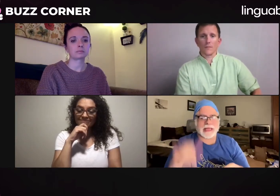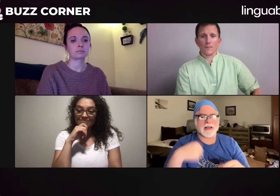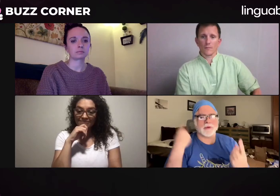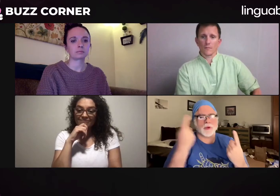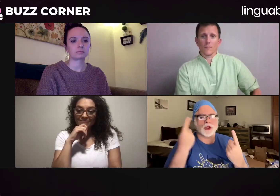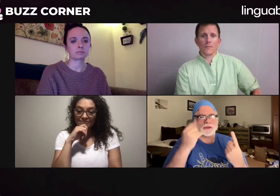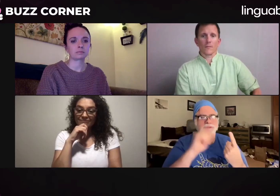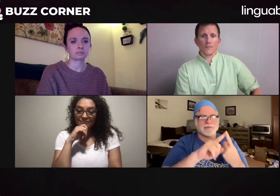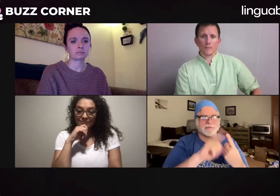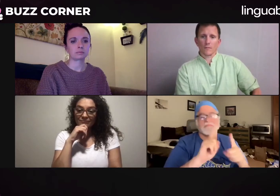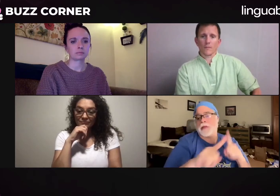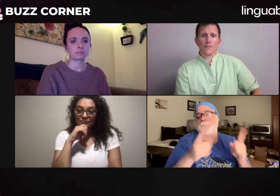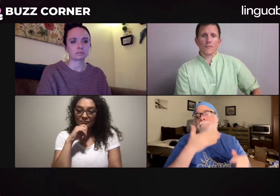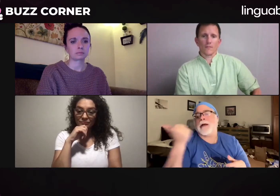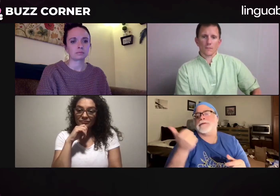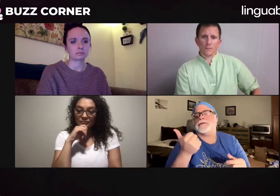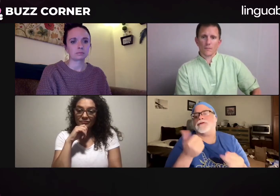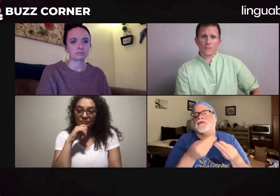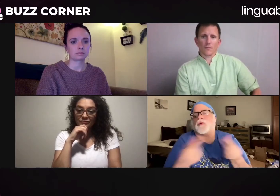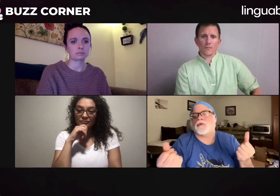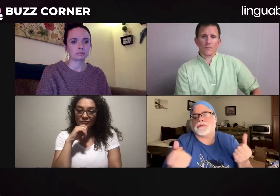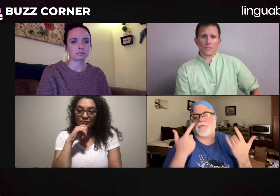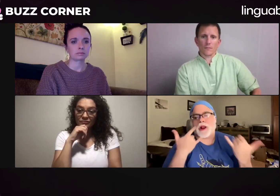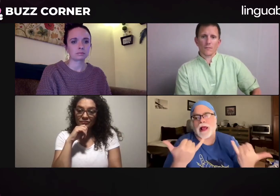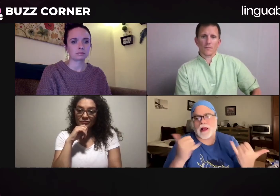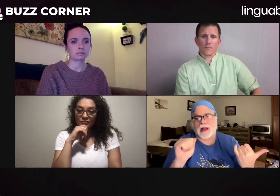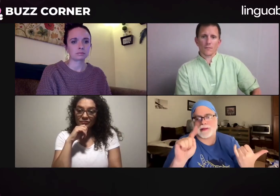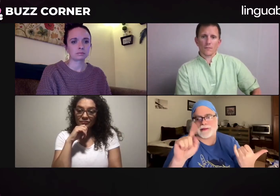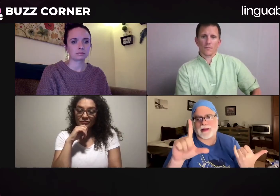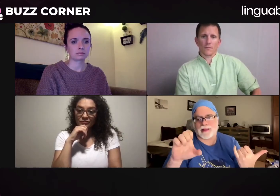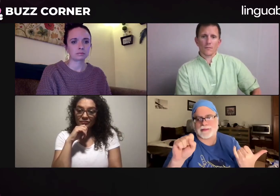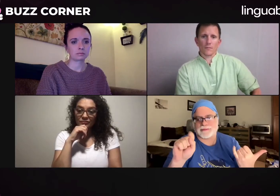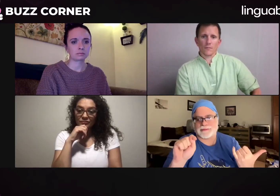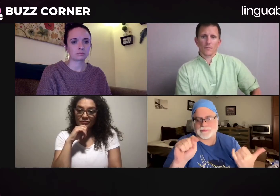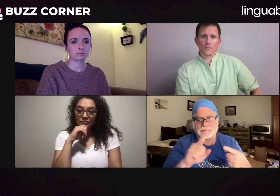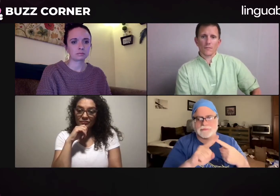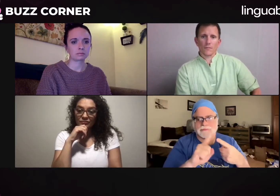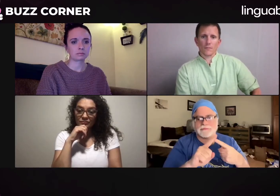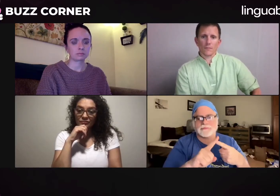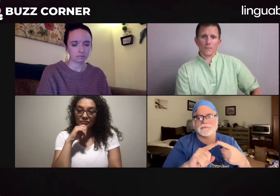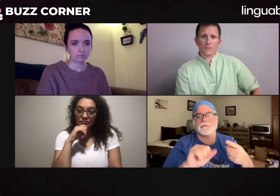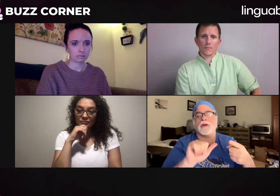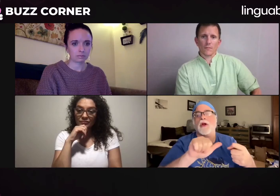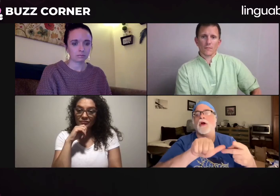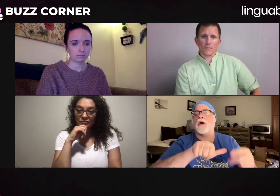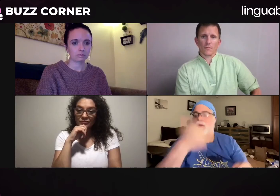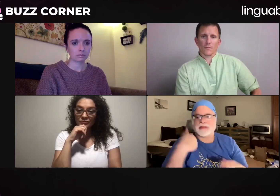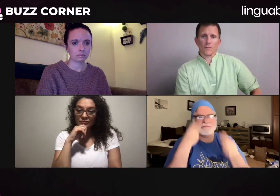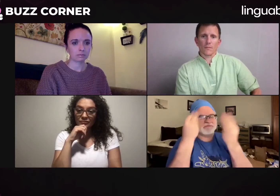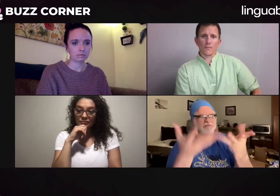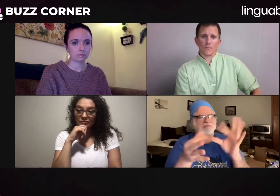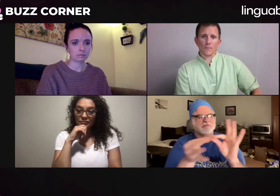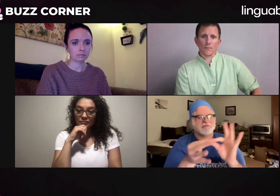That's my first question, and I'm wondering what a solution is potentially just at least.